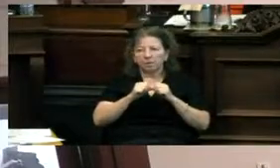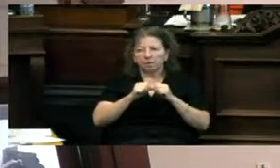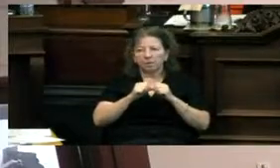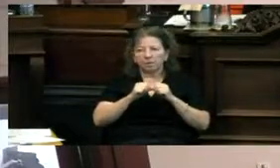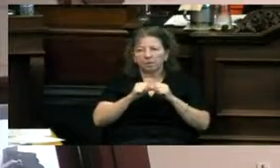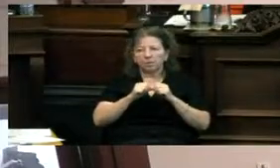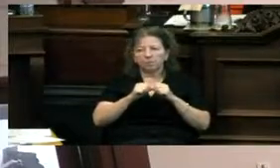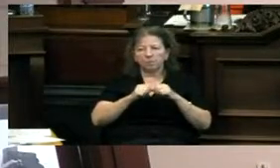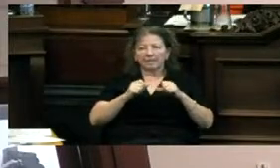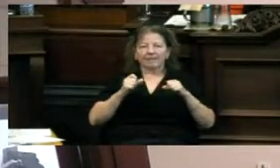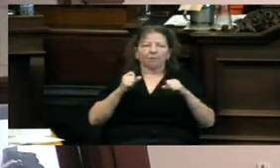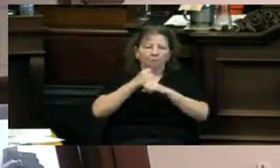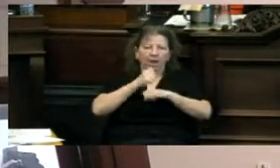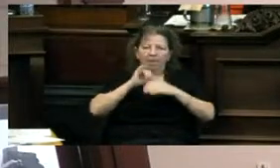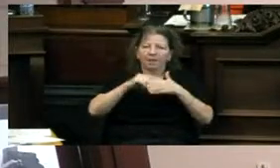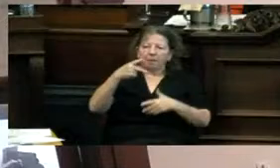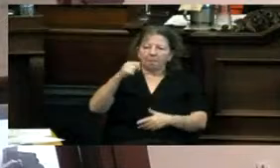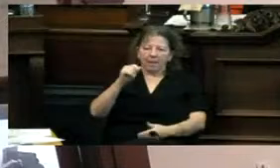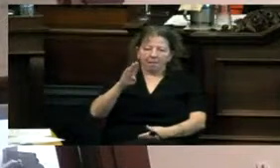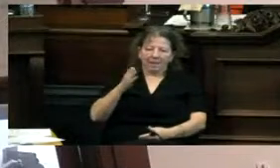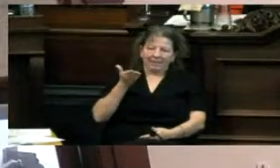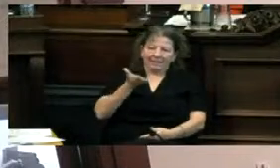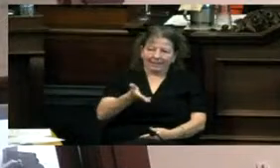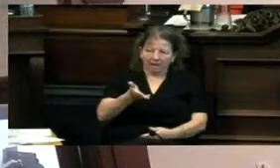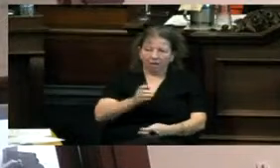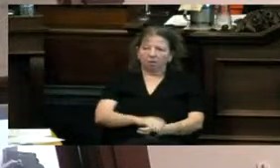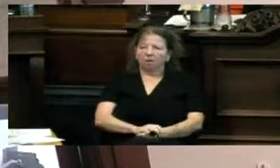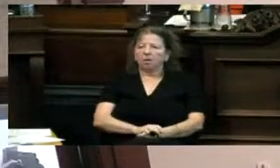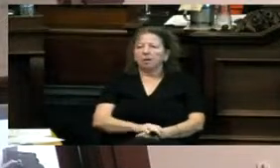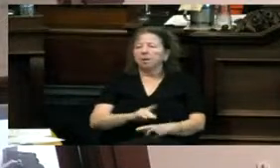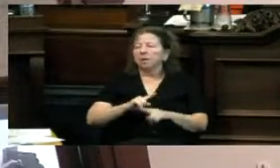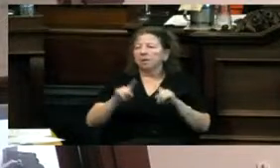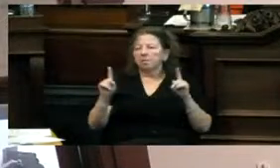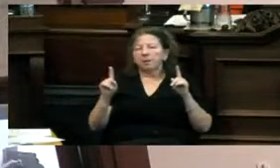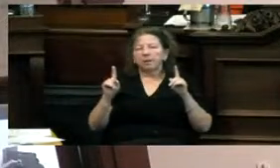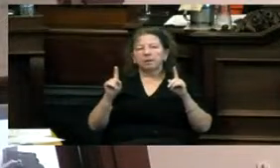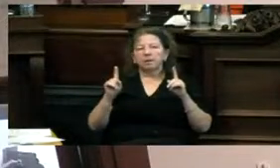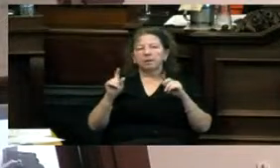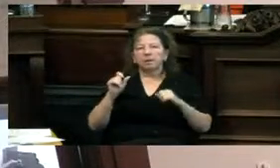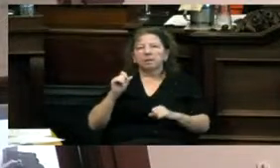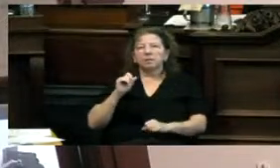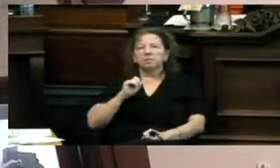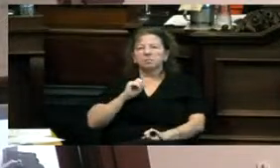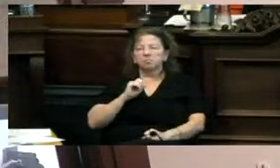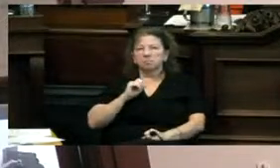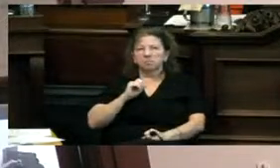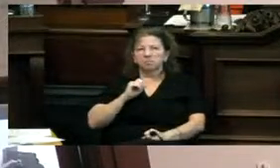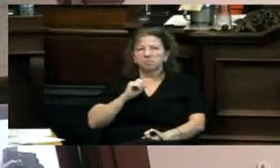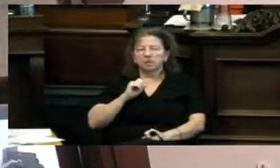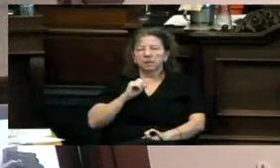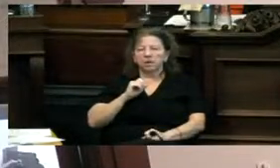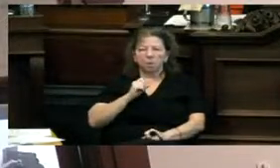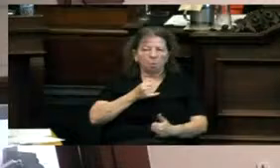certainly expecting to continue to fight for the existence of